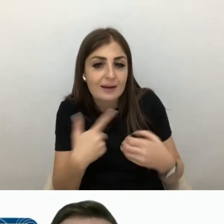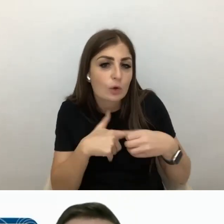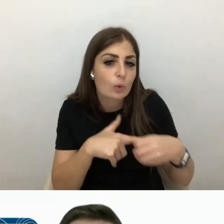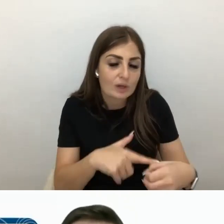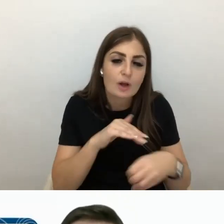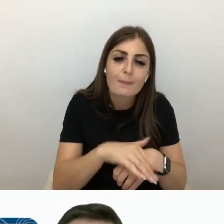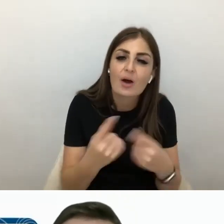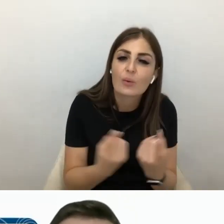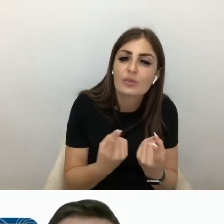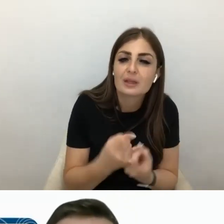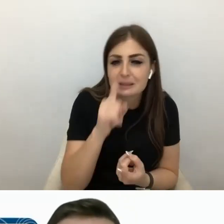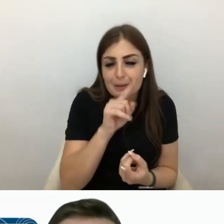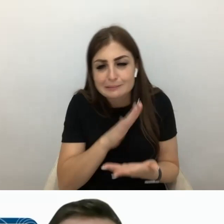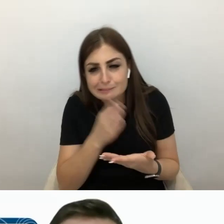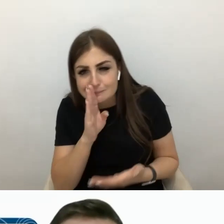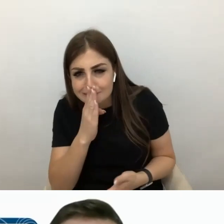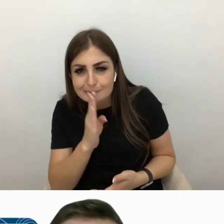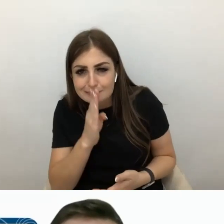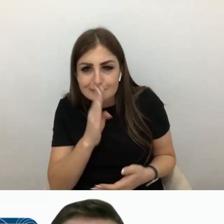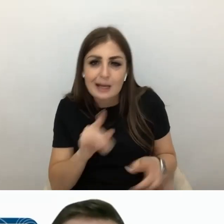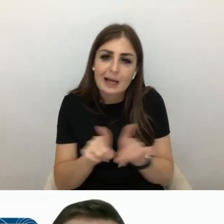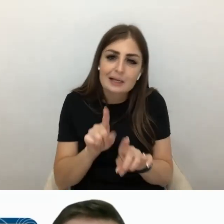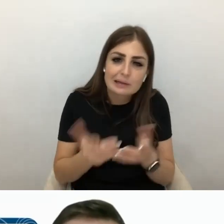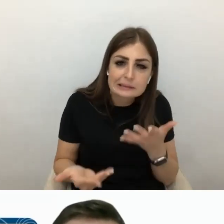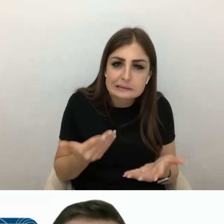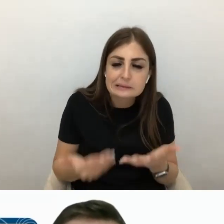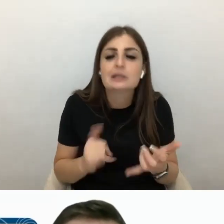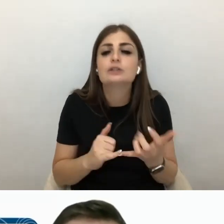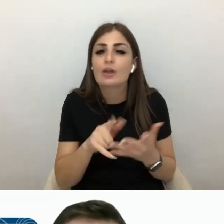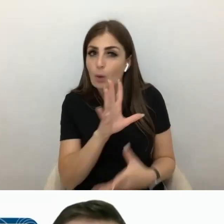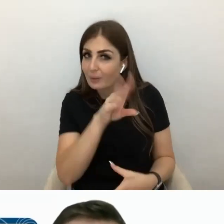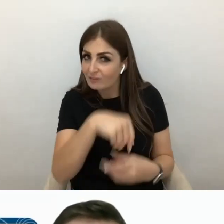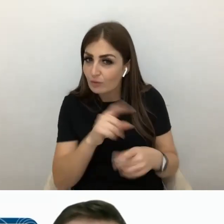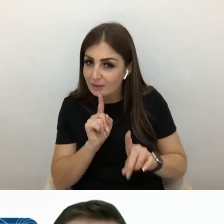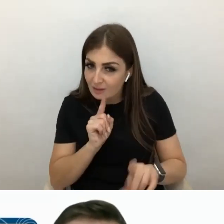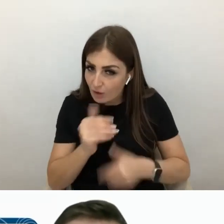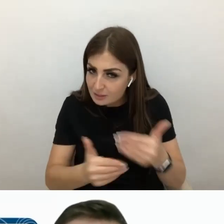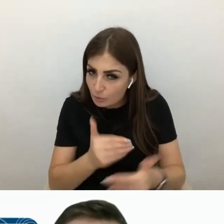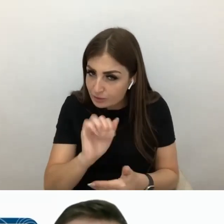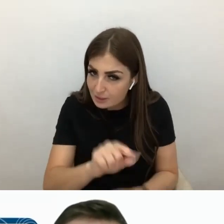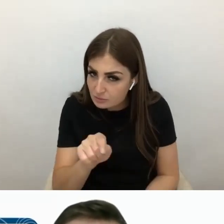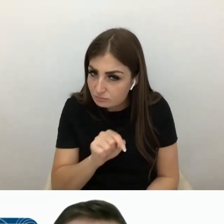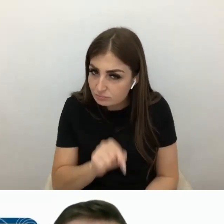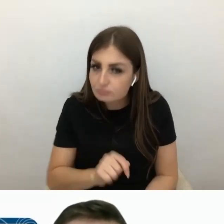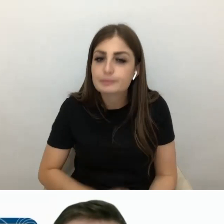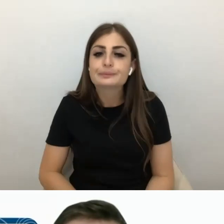people are not sure of. Would that also be part of the advice process? Nakul: Absolutely.